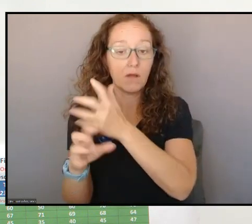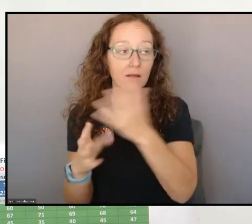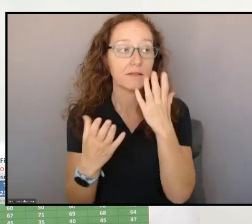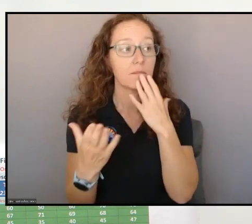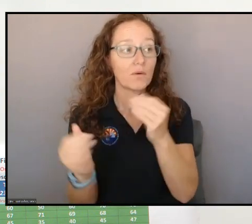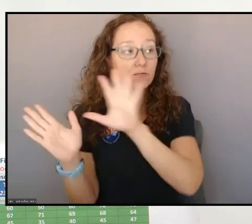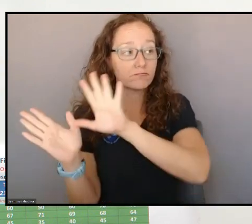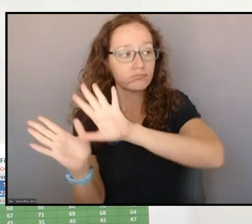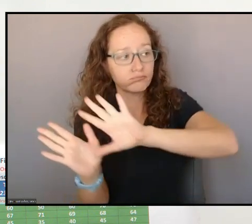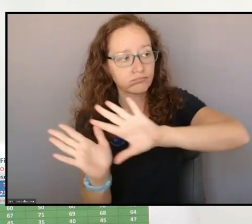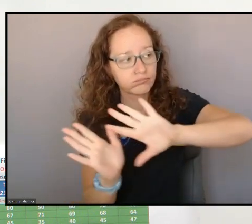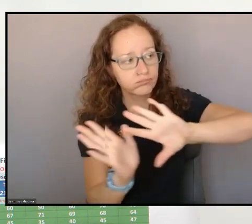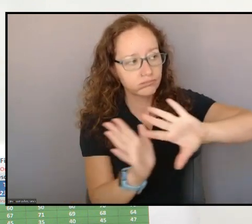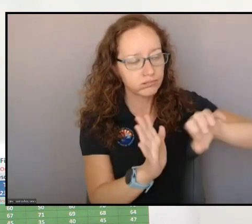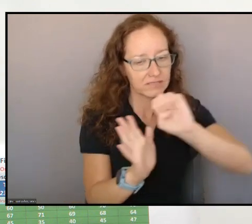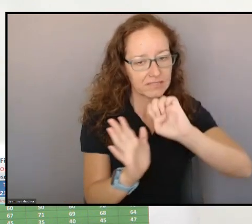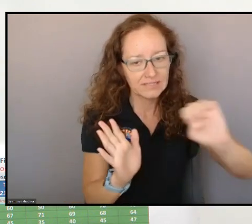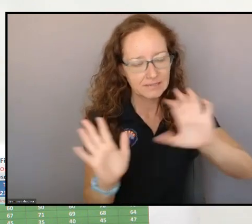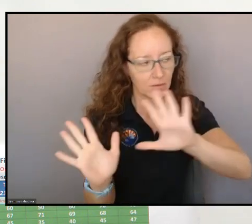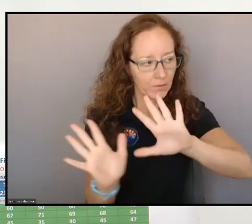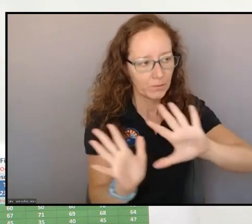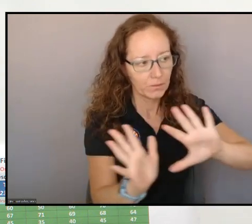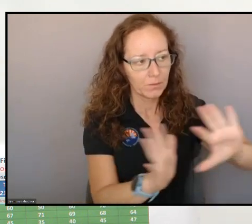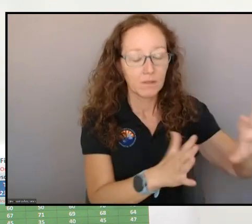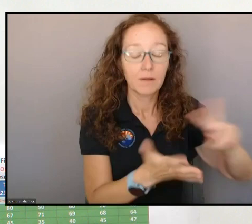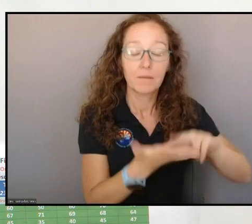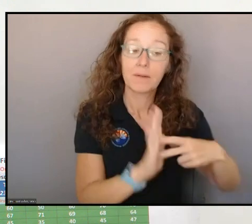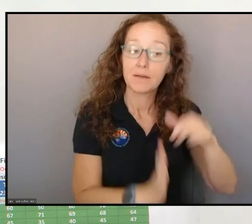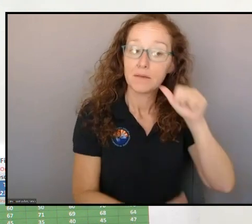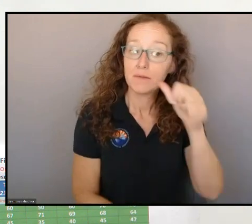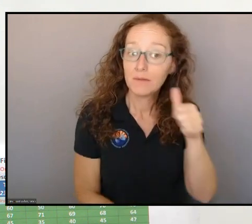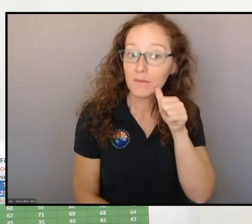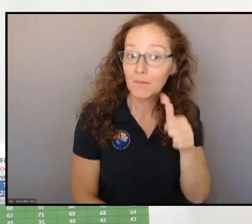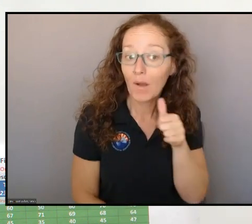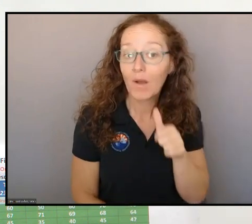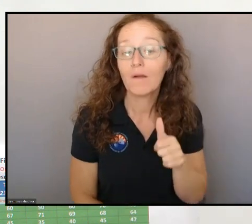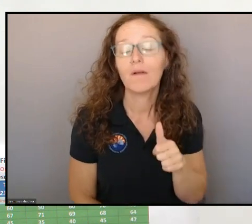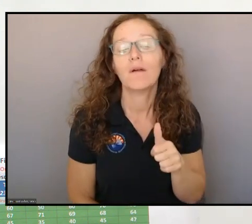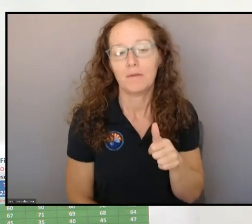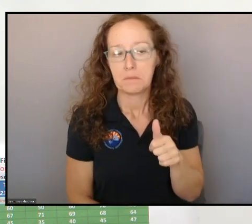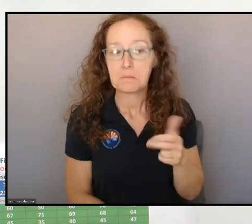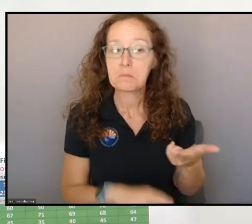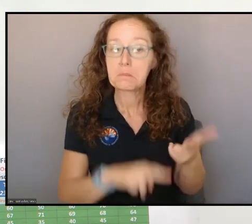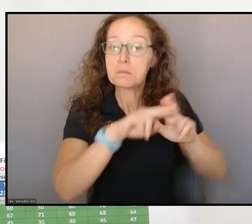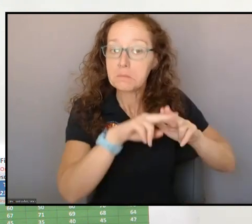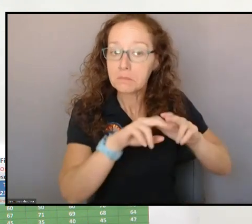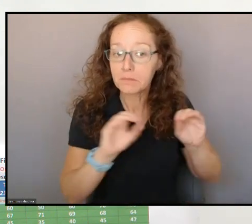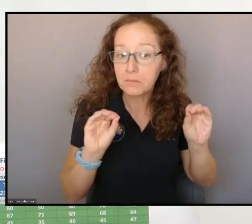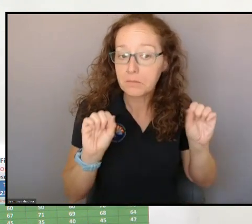see a little bit better chance tomorrow but again, we're still just looking for isolated thunderstorms in the afternoon.